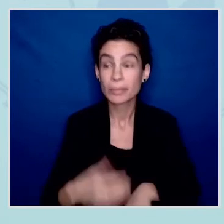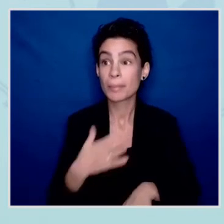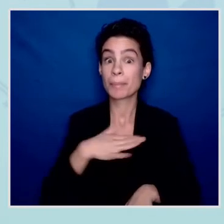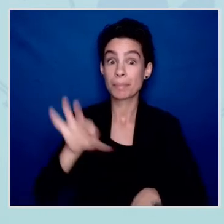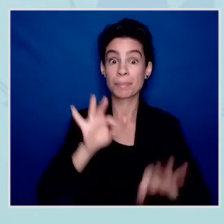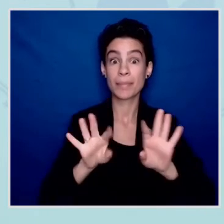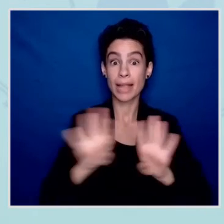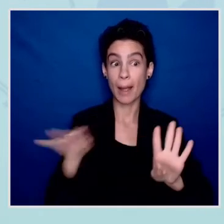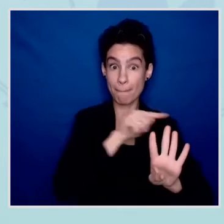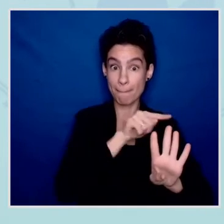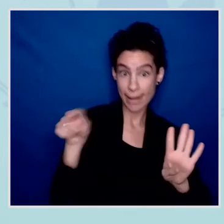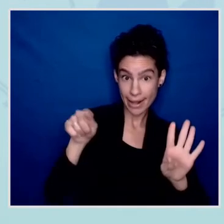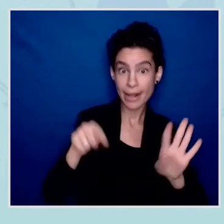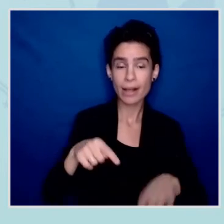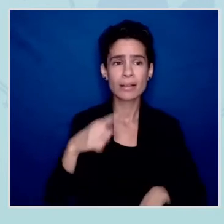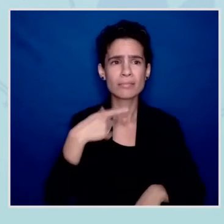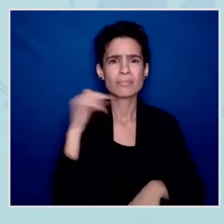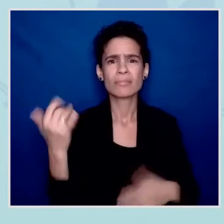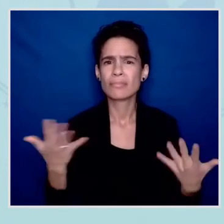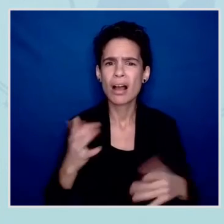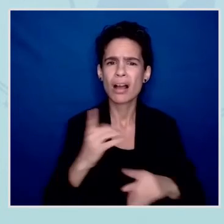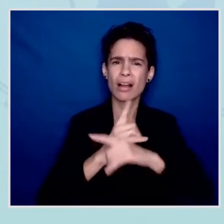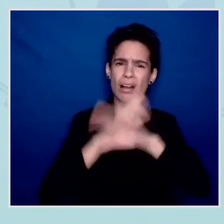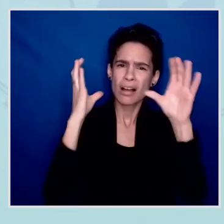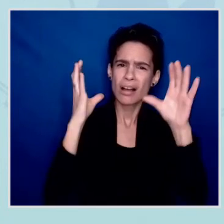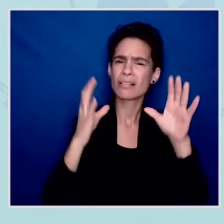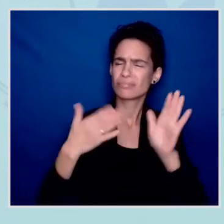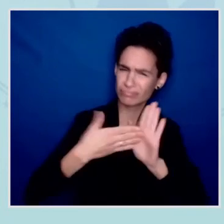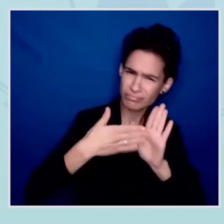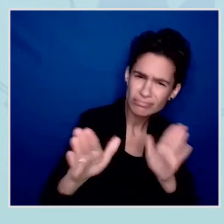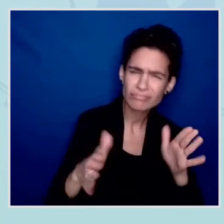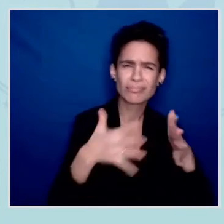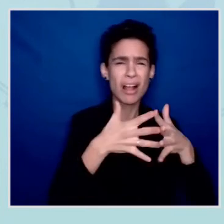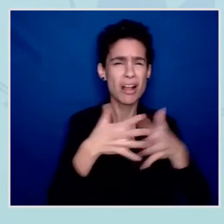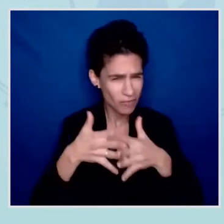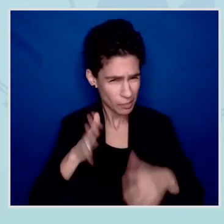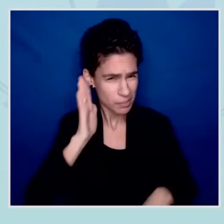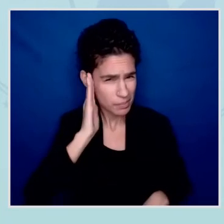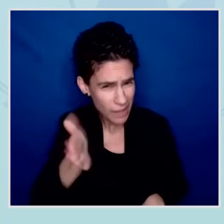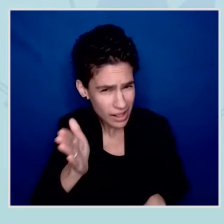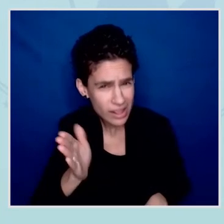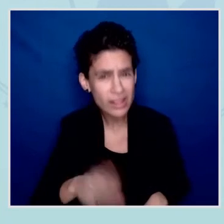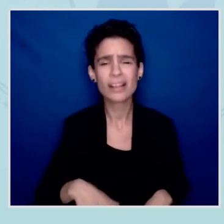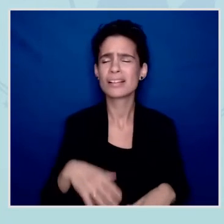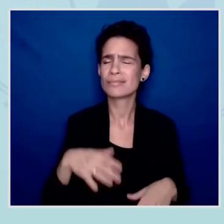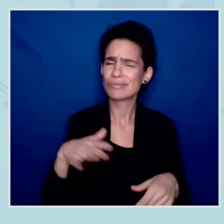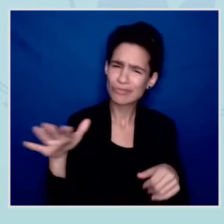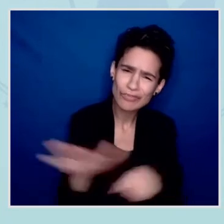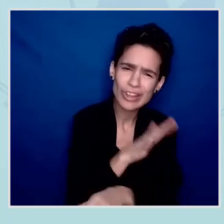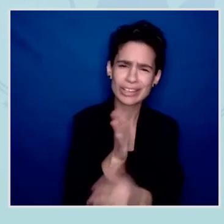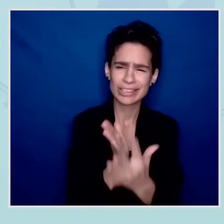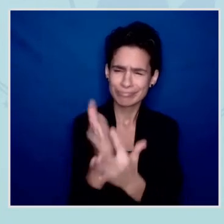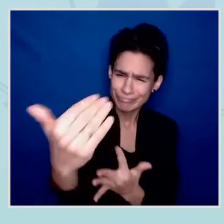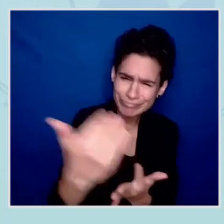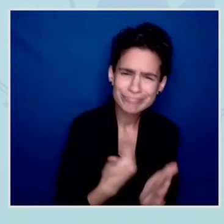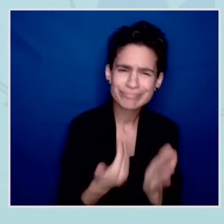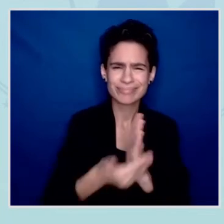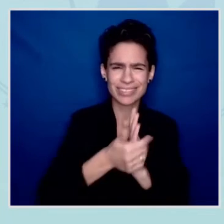AGAIN AND ALL OF WHOM ARE READY ON DAY ONE TO DO THEIR JOB.